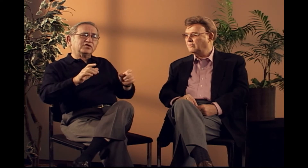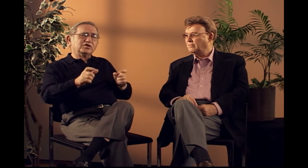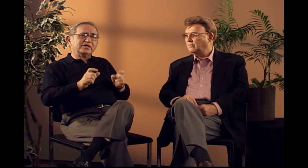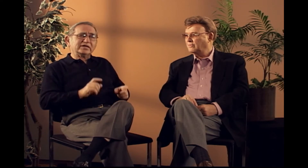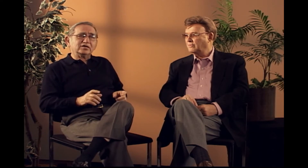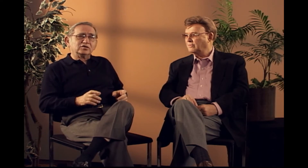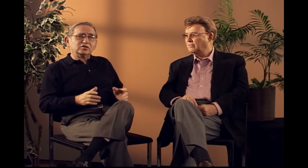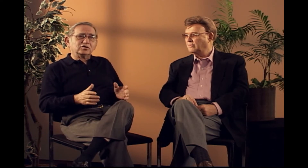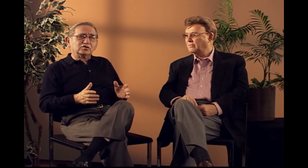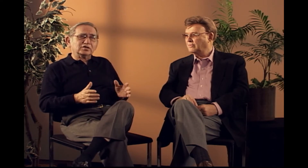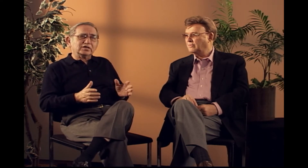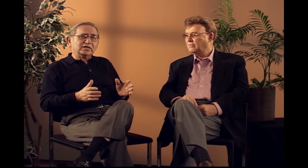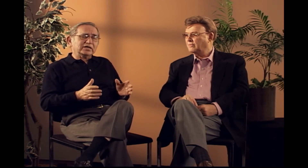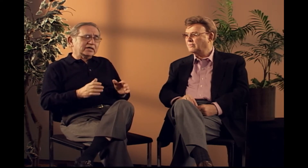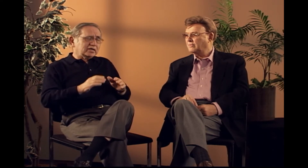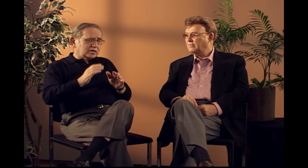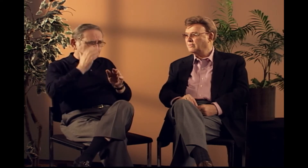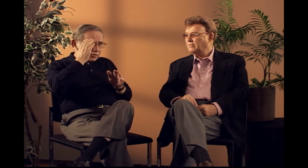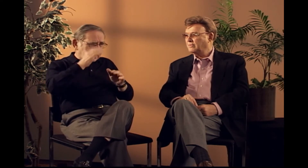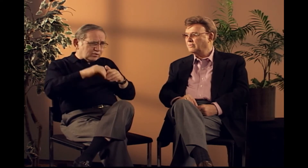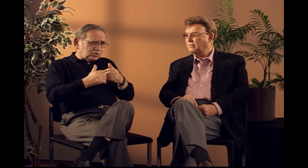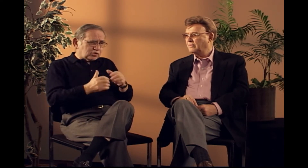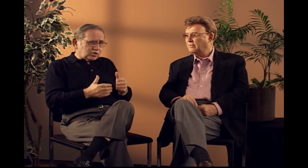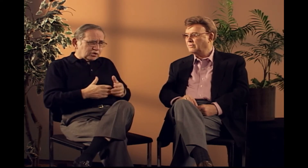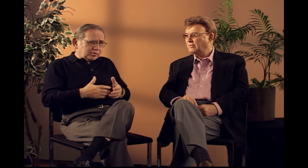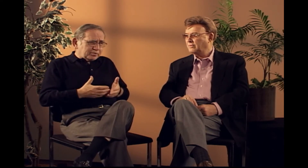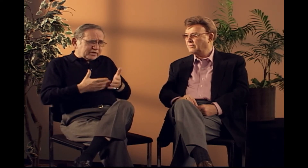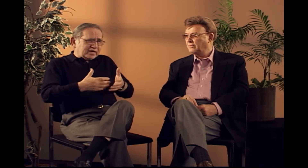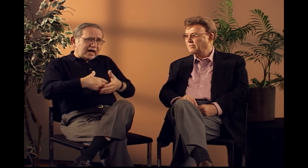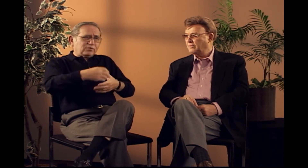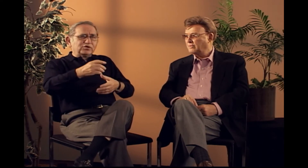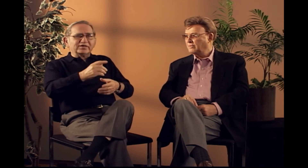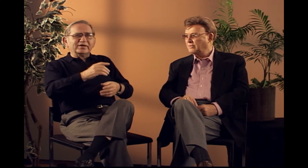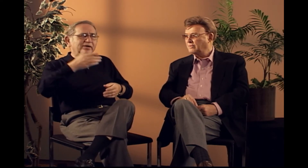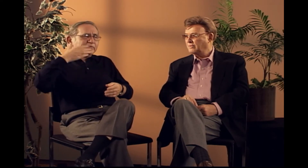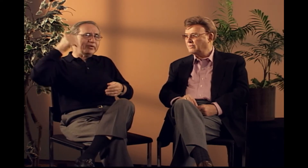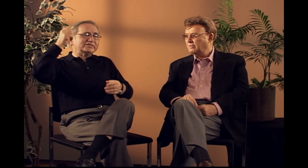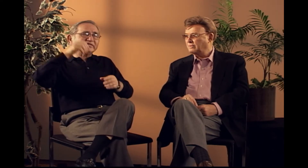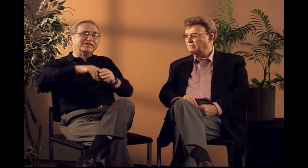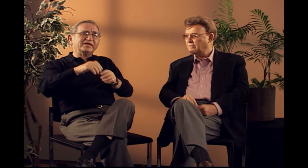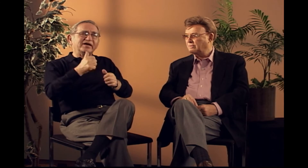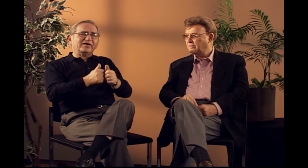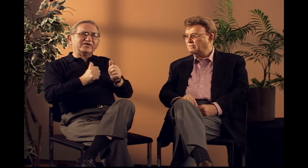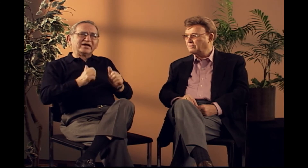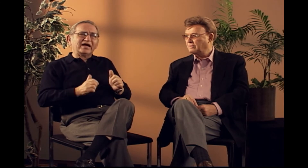I would have to say the utmost thanks to you for being the director and knowing how to bring this